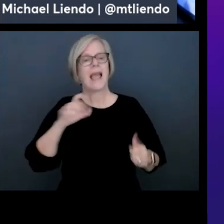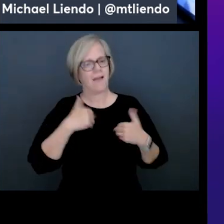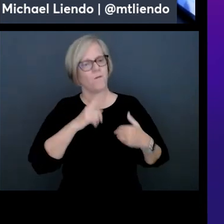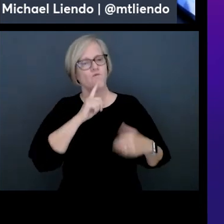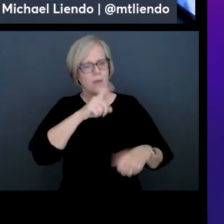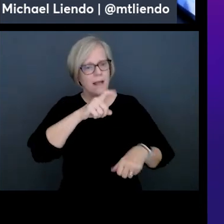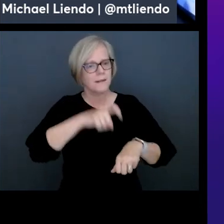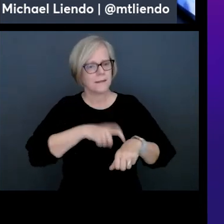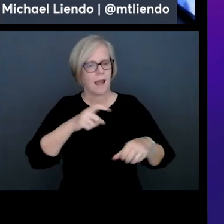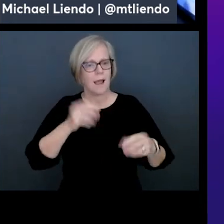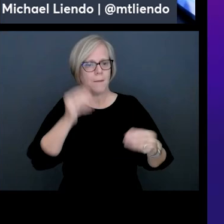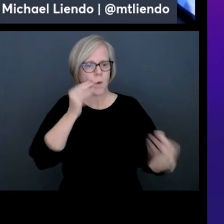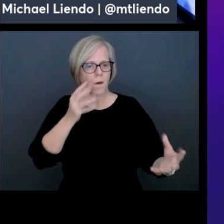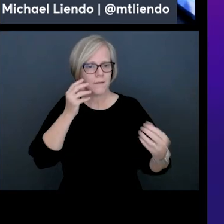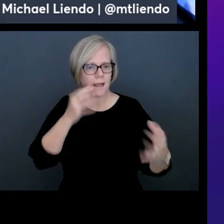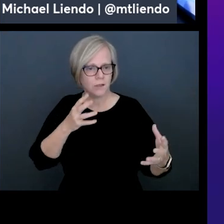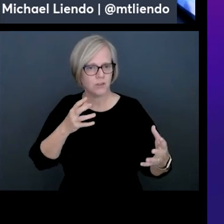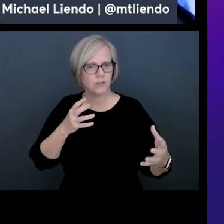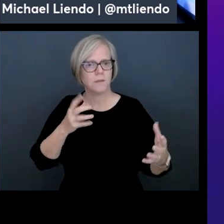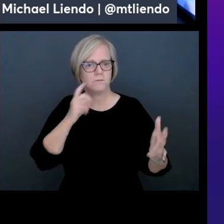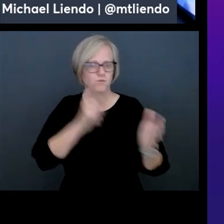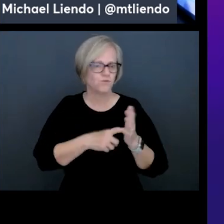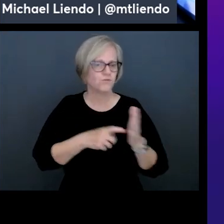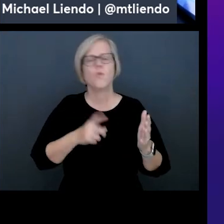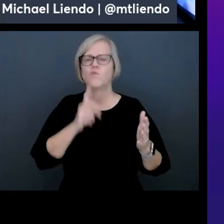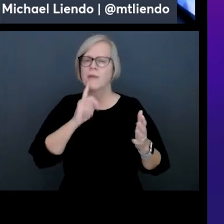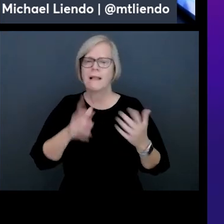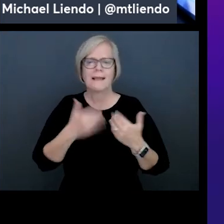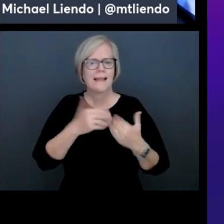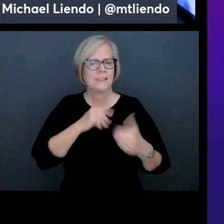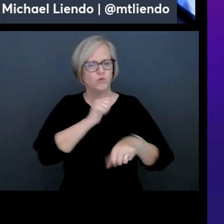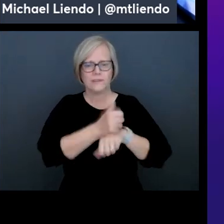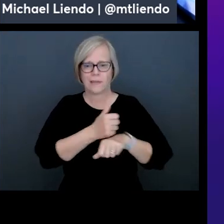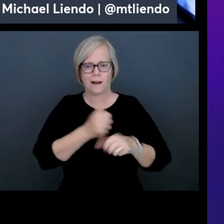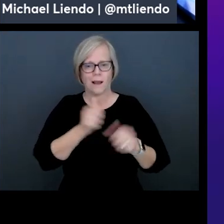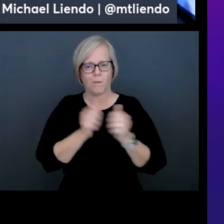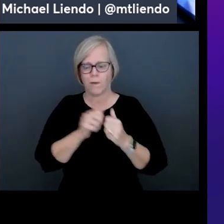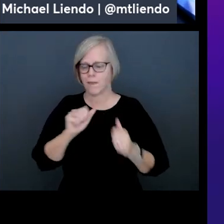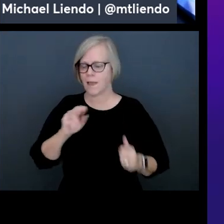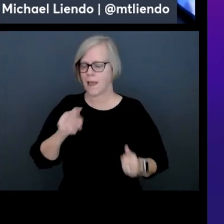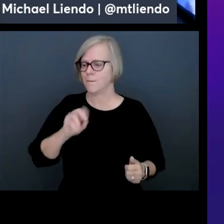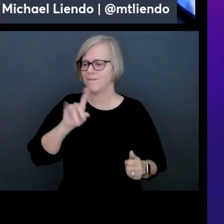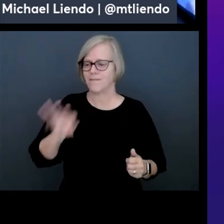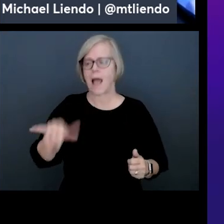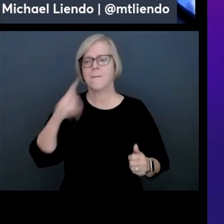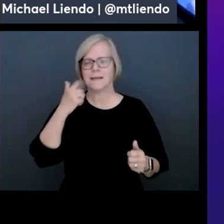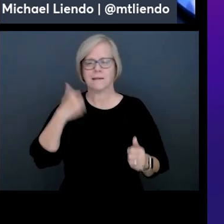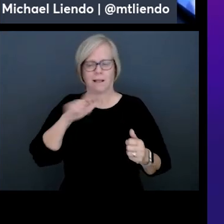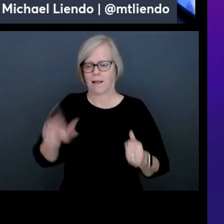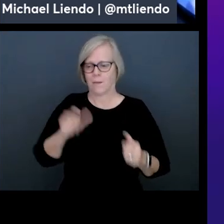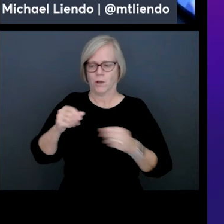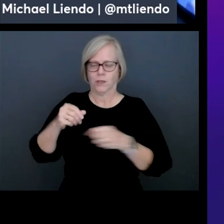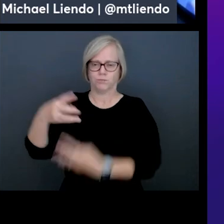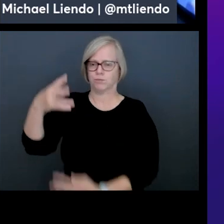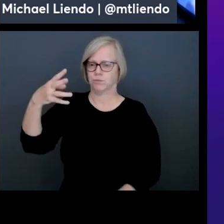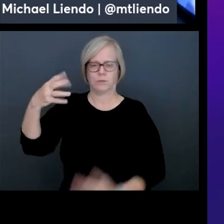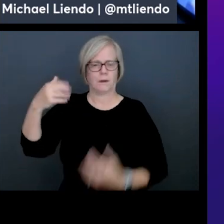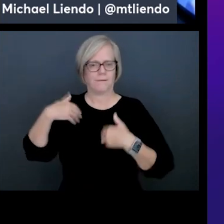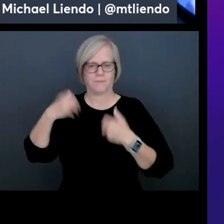and it's really, really easy to set that up within Amplify because of the libraries that we provide. Awesome. Awesome.